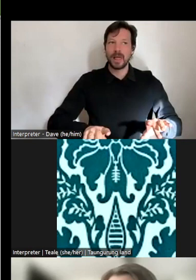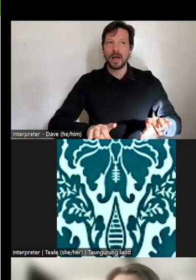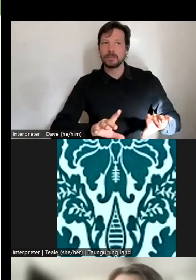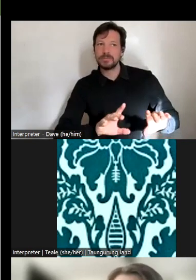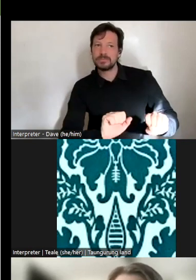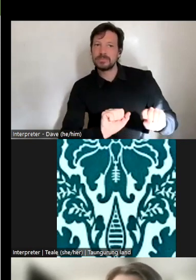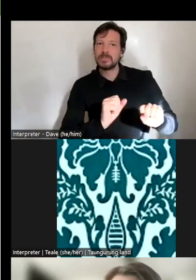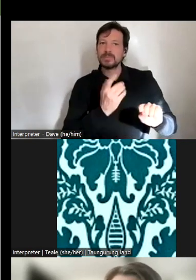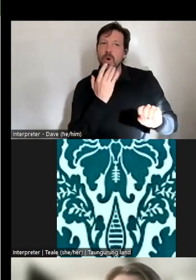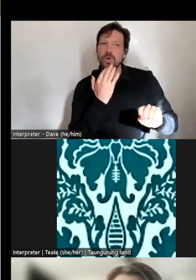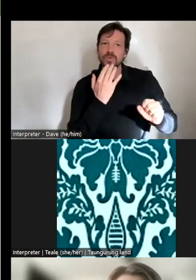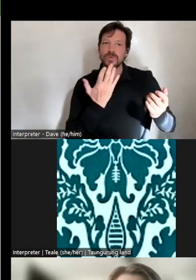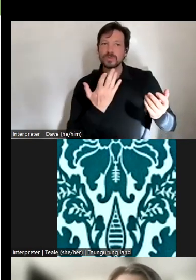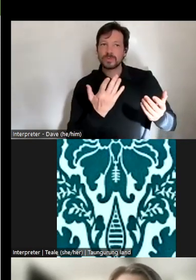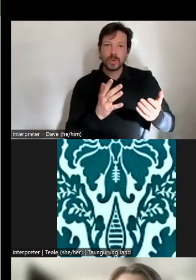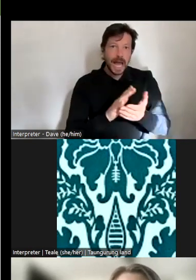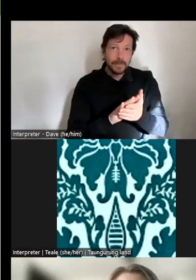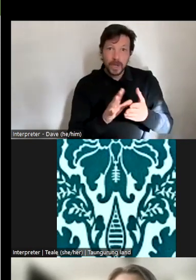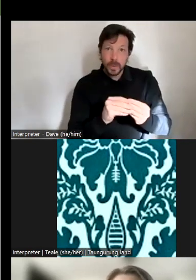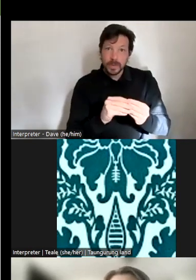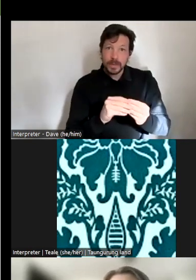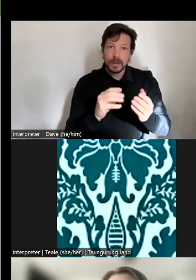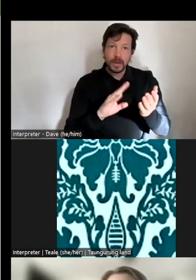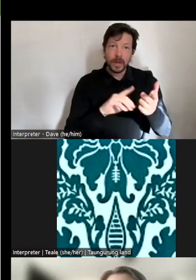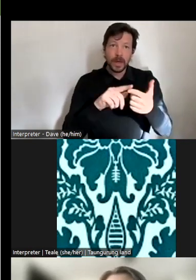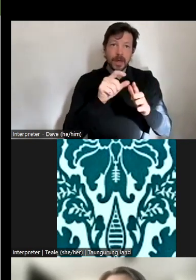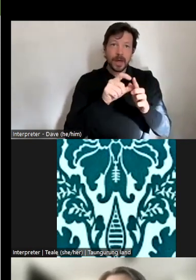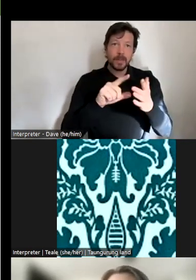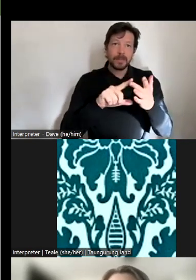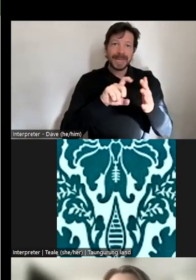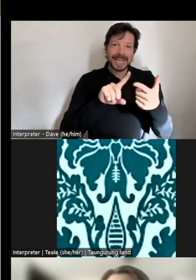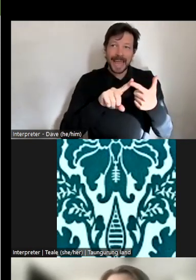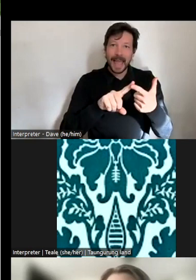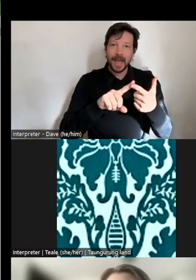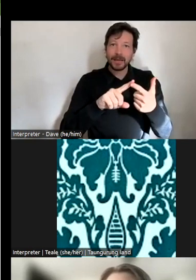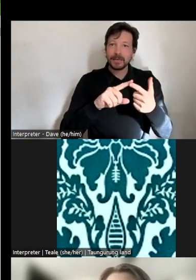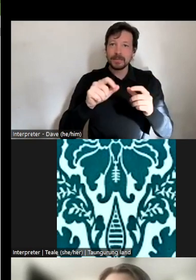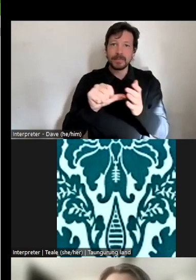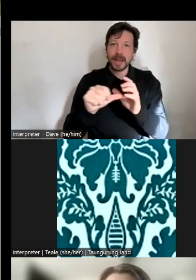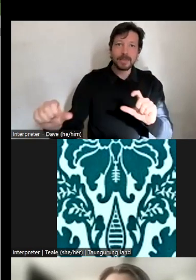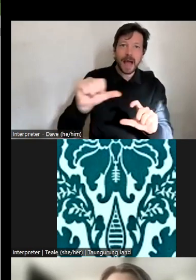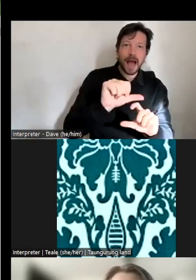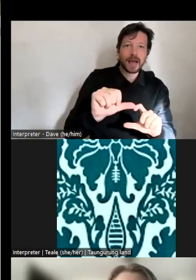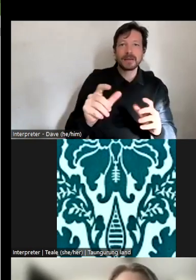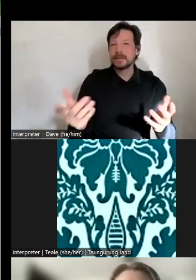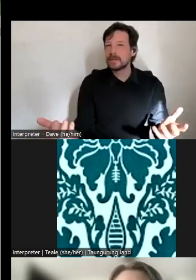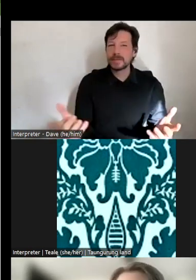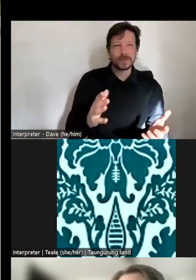and if they're happy with the Medicare rebate for the testing. So it may be a little bit different depending where you are,